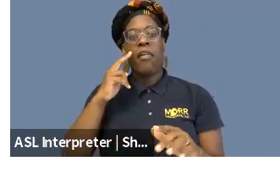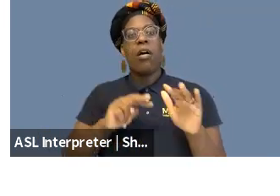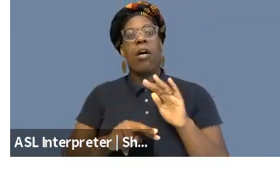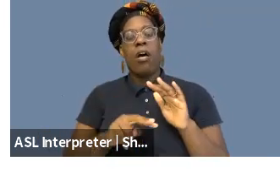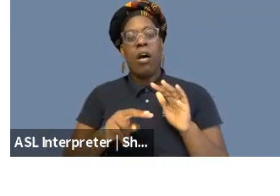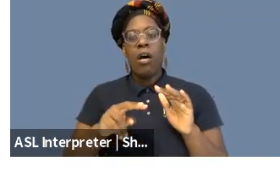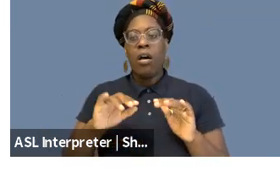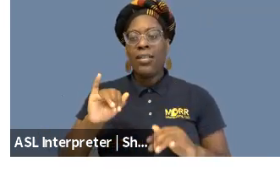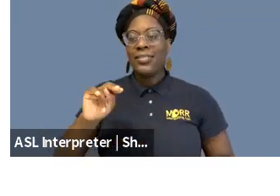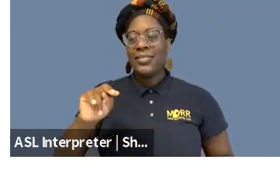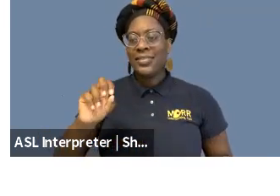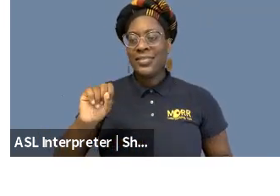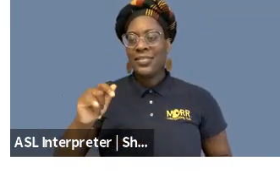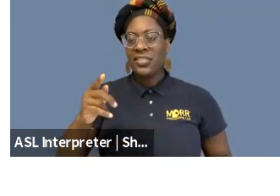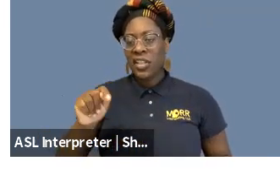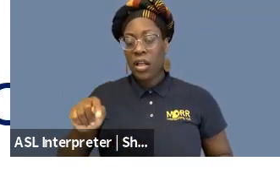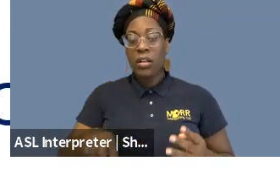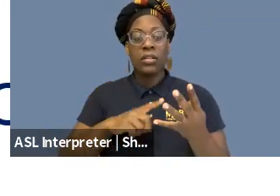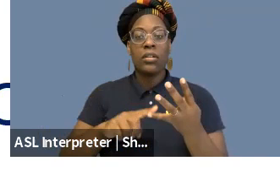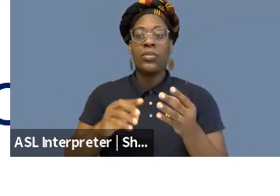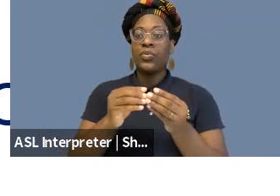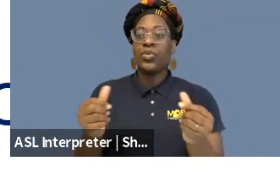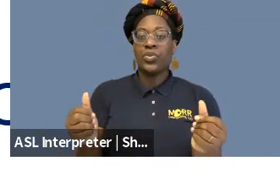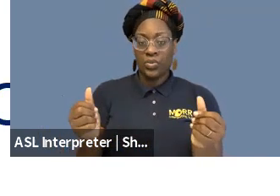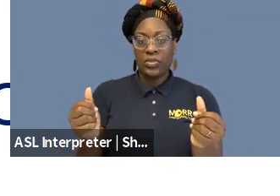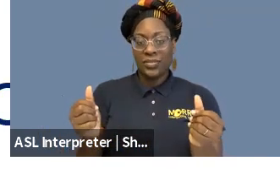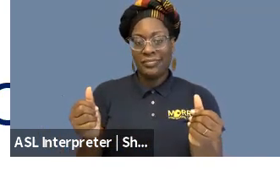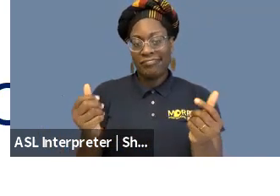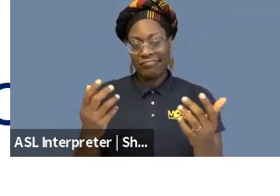"exposition" at one end, "complication" at the top of the arc, and "resolution" on the other end.